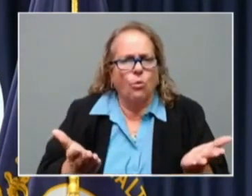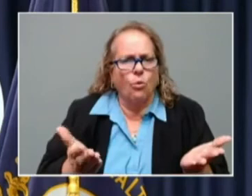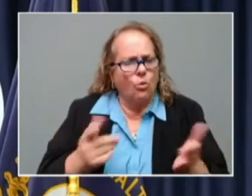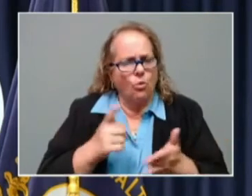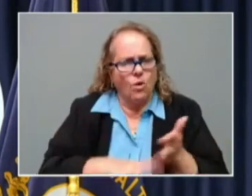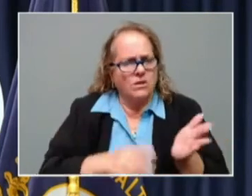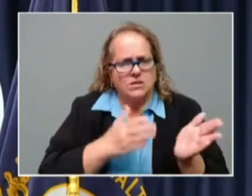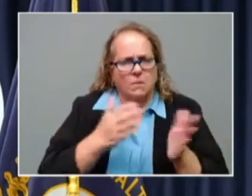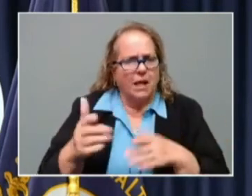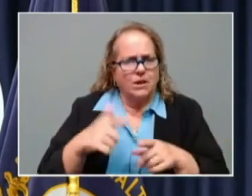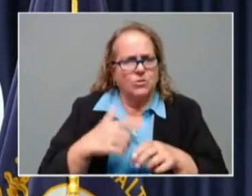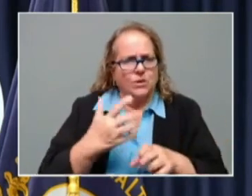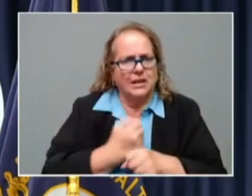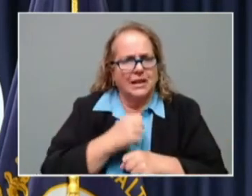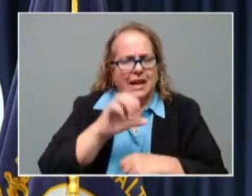we just have to ride this out to the end?